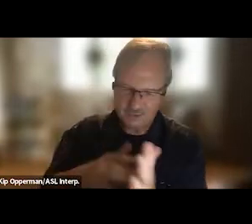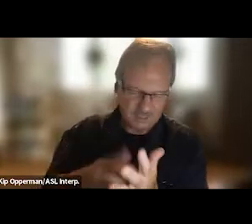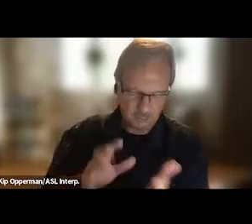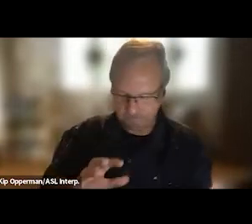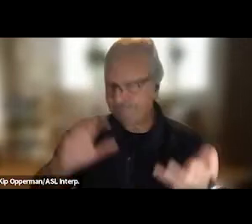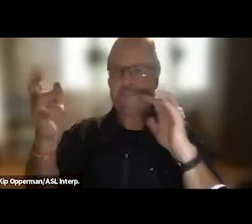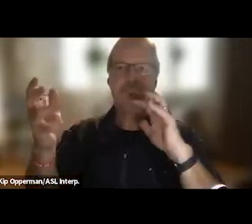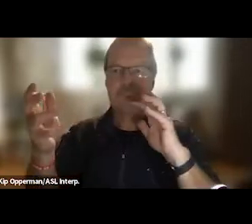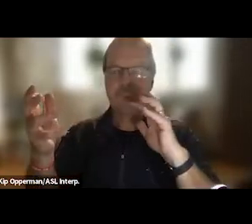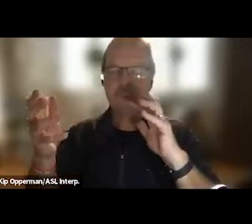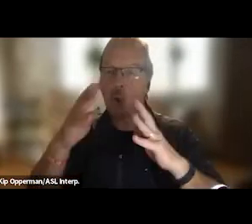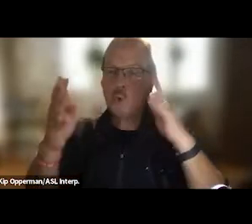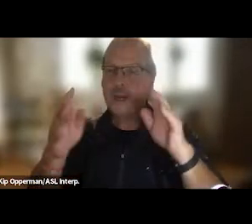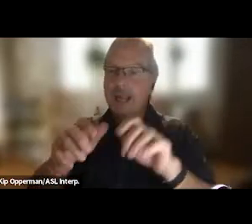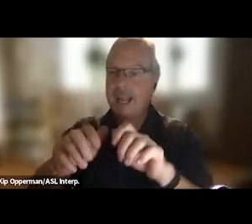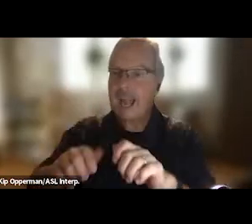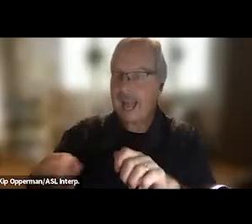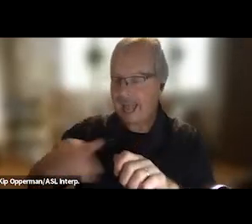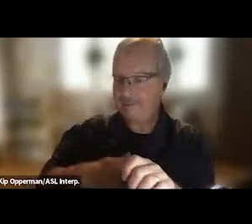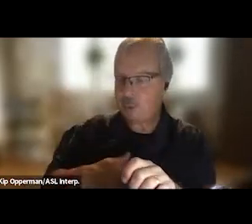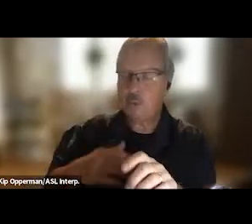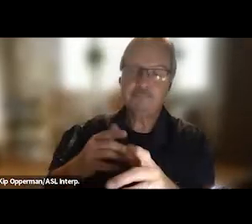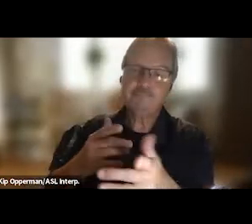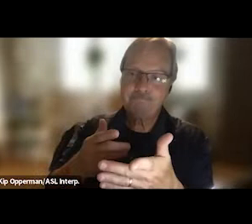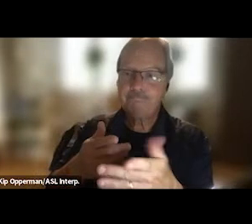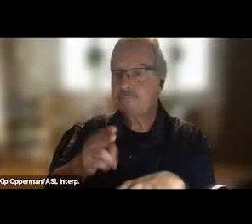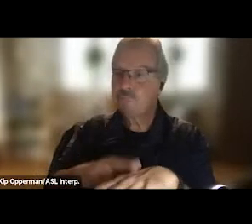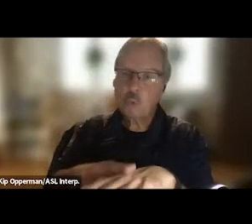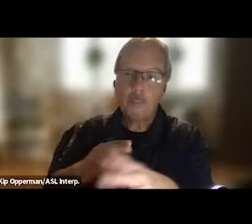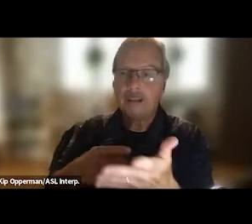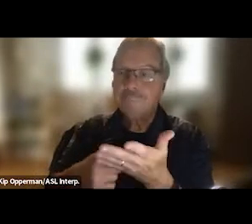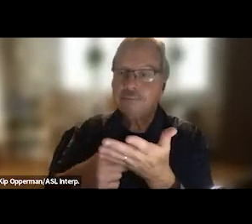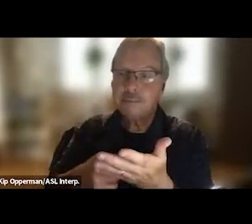So creating a space where we can have those regular conversations. And it's because of these meetings